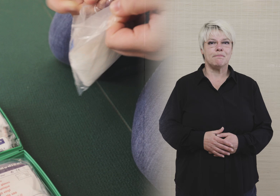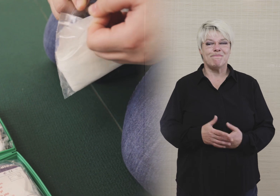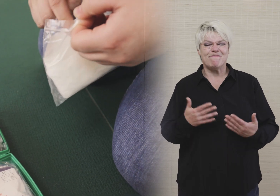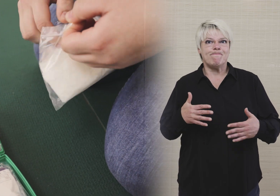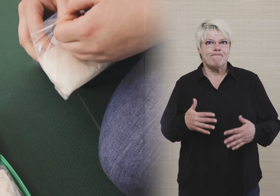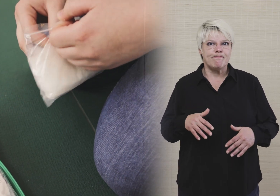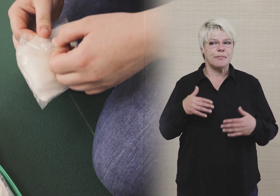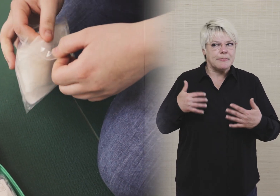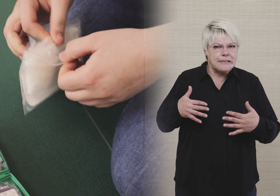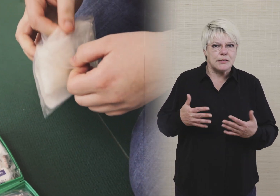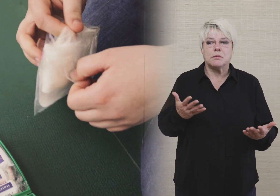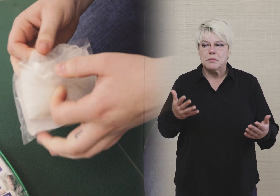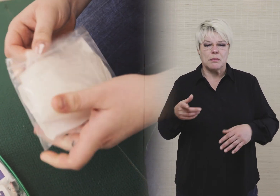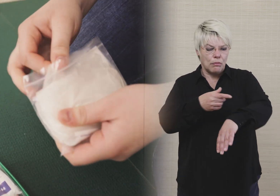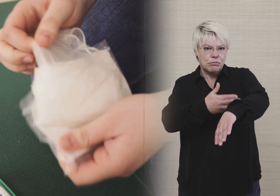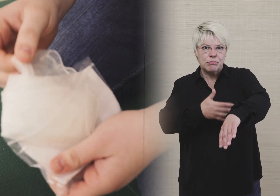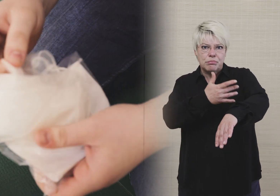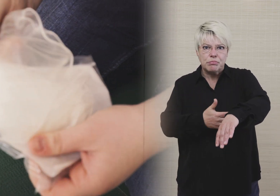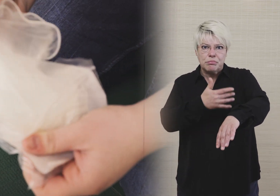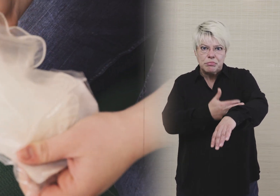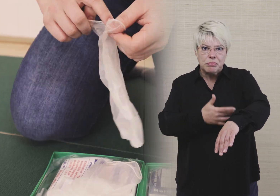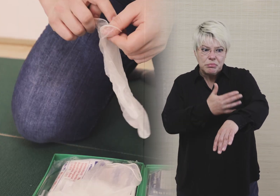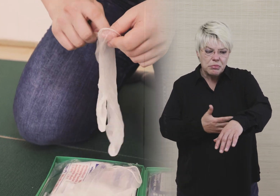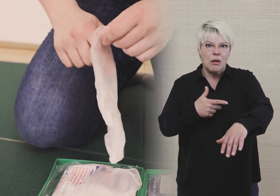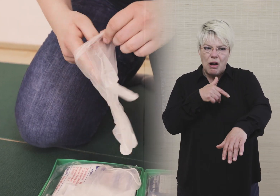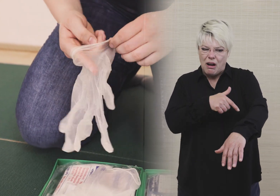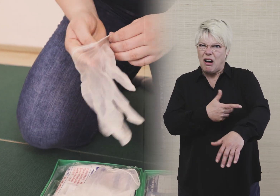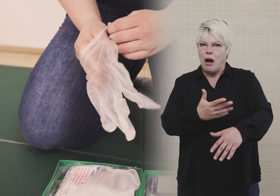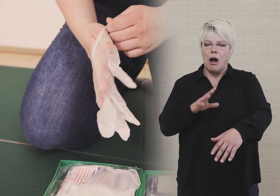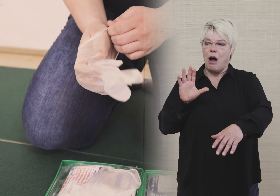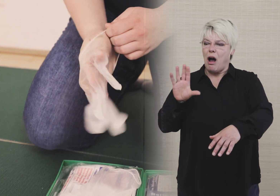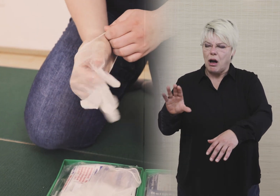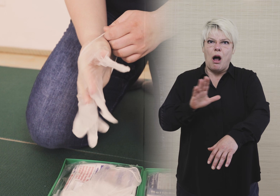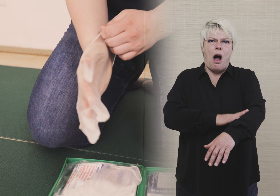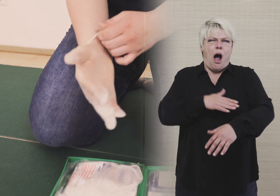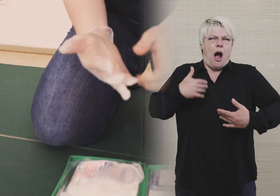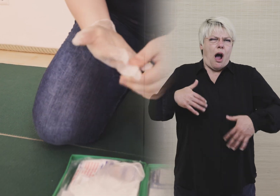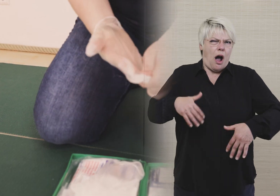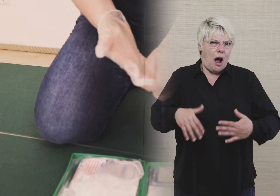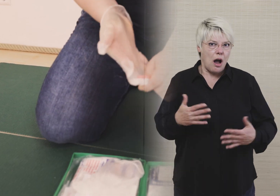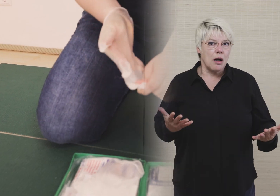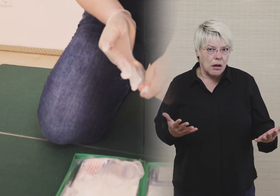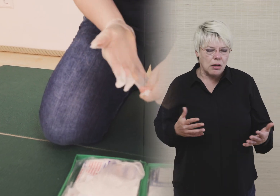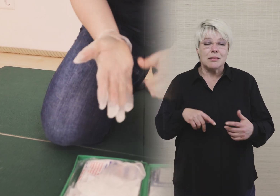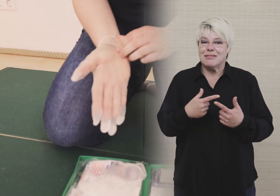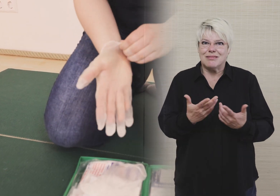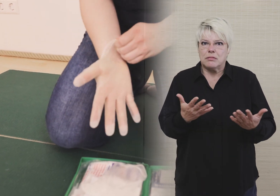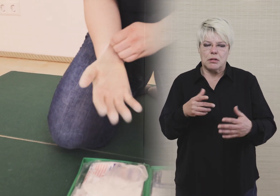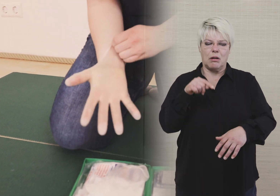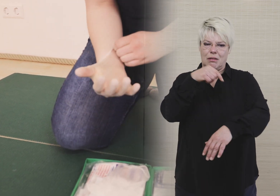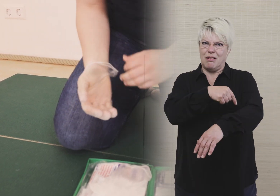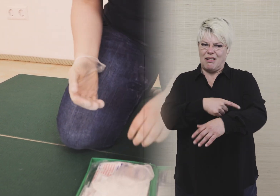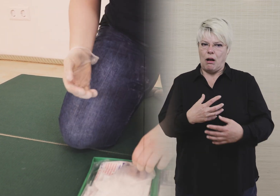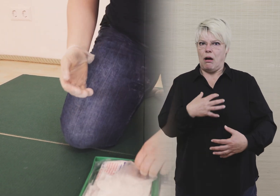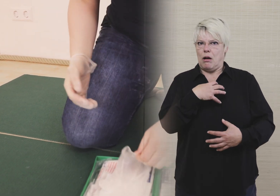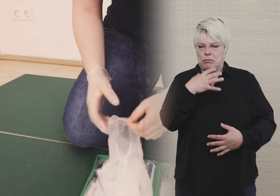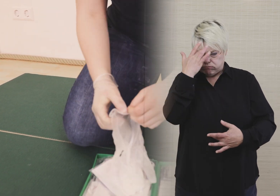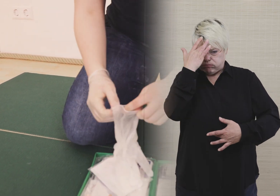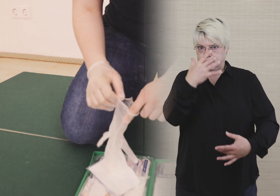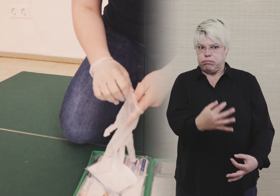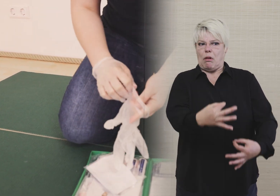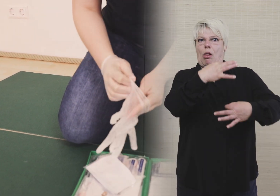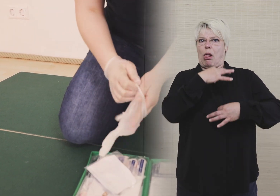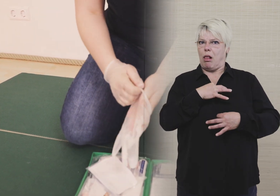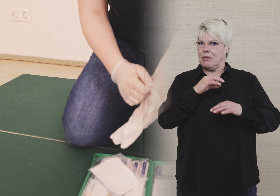These come with three dangers: blood loss, extreme pain and high risk of infection